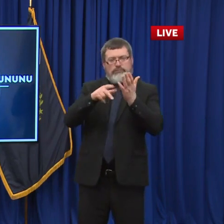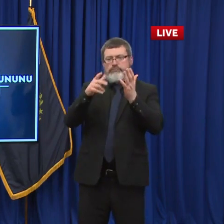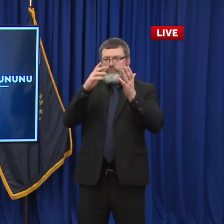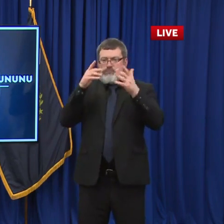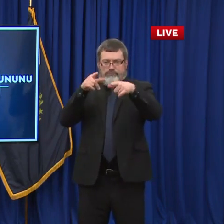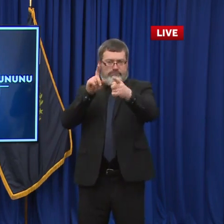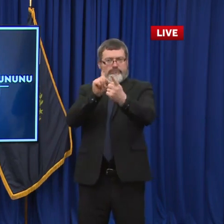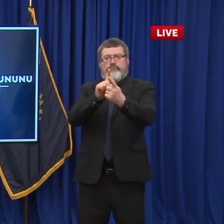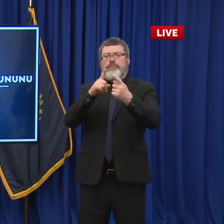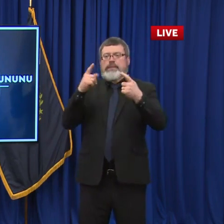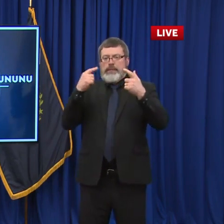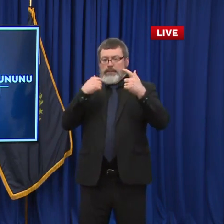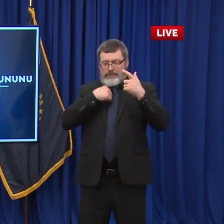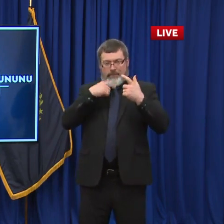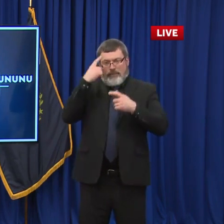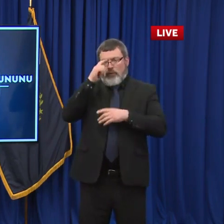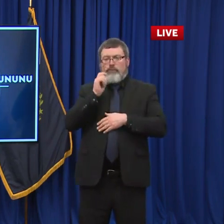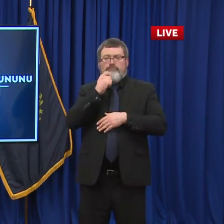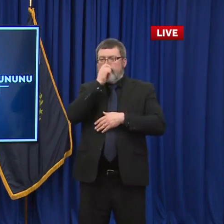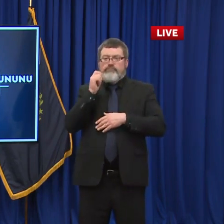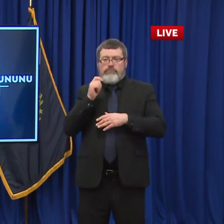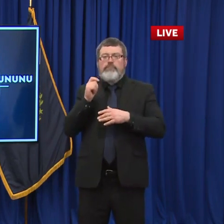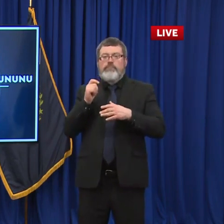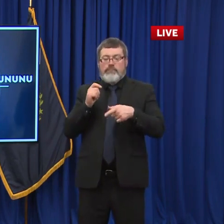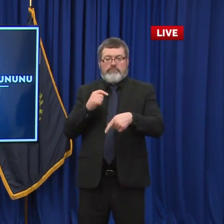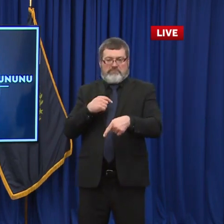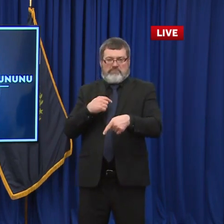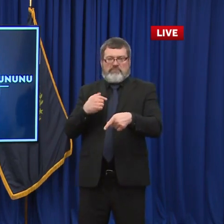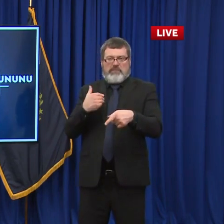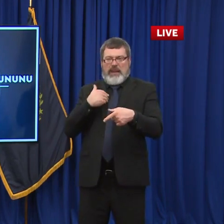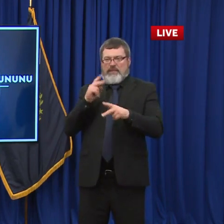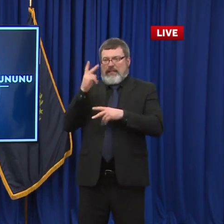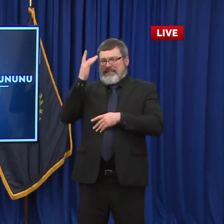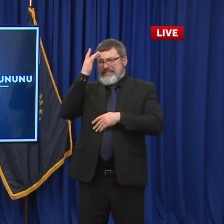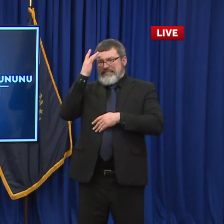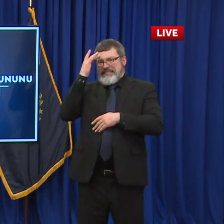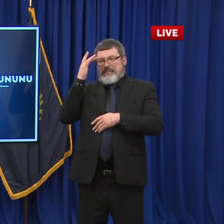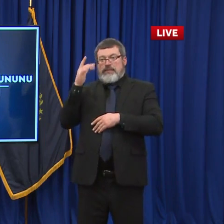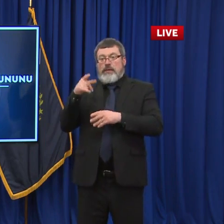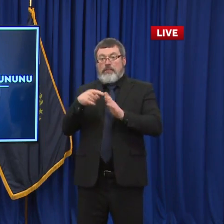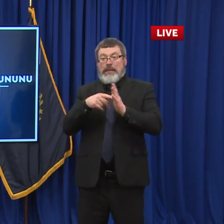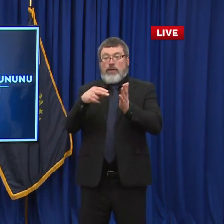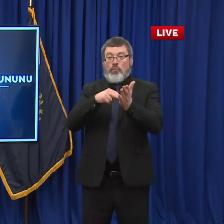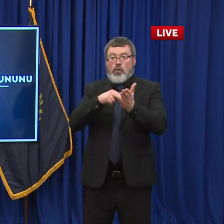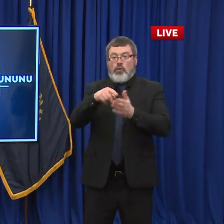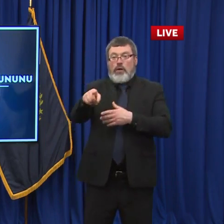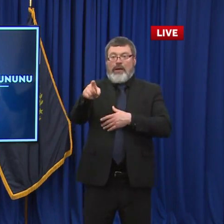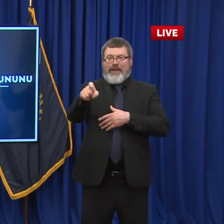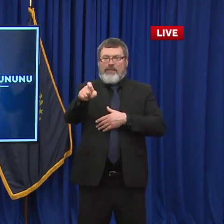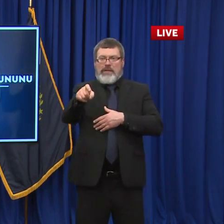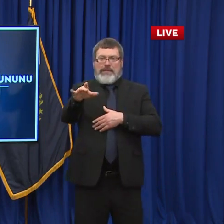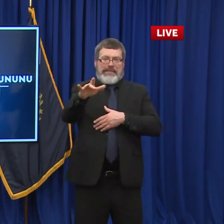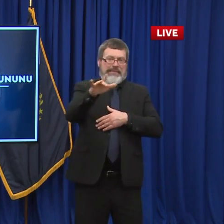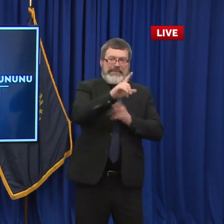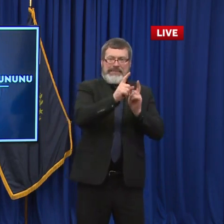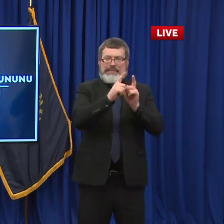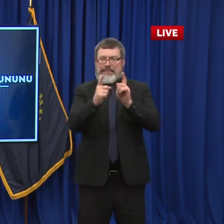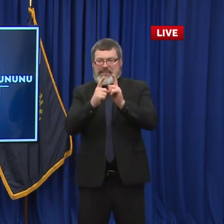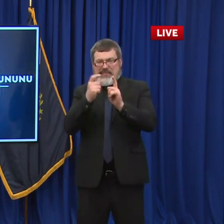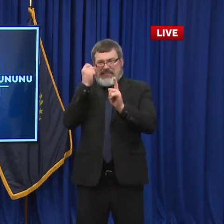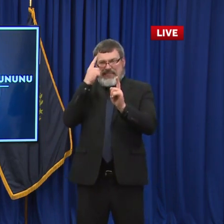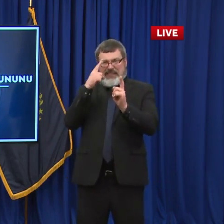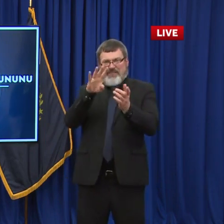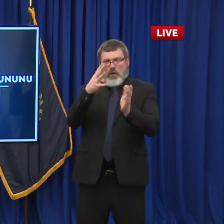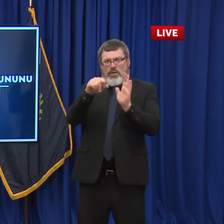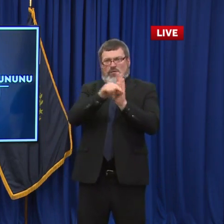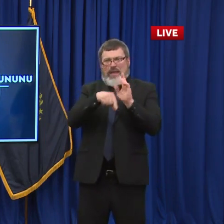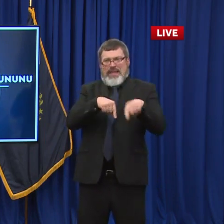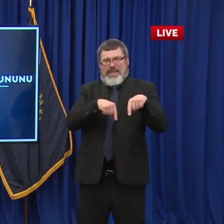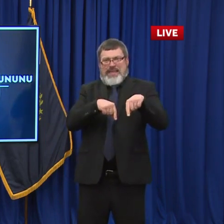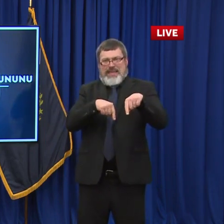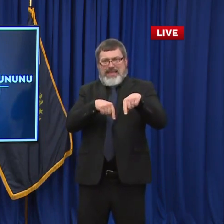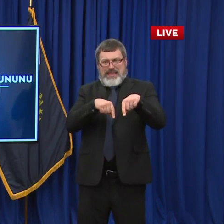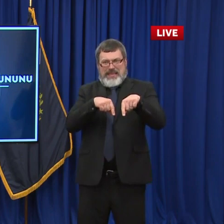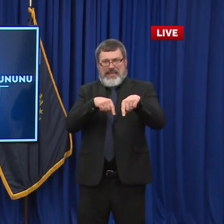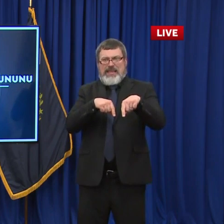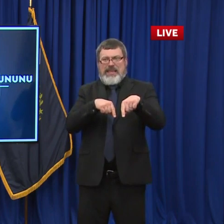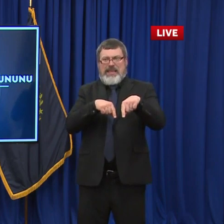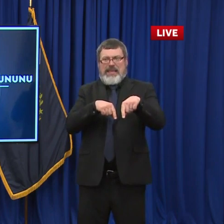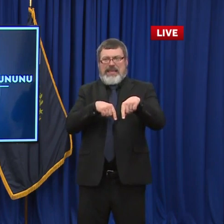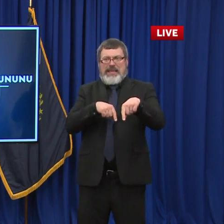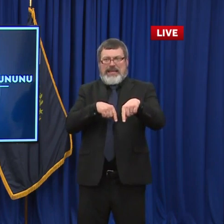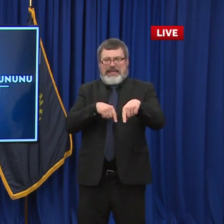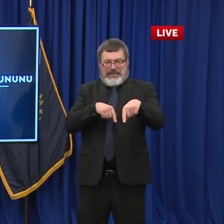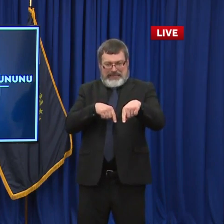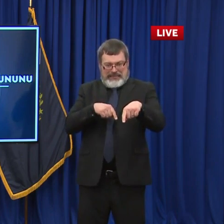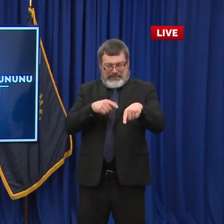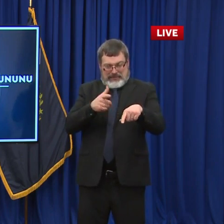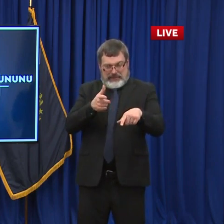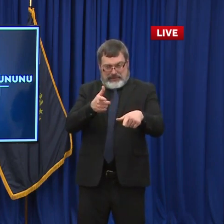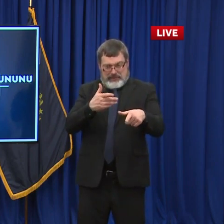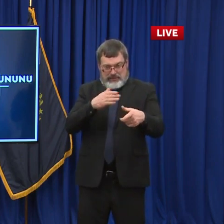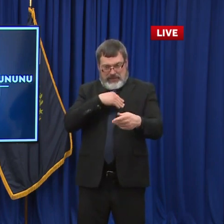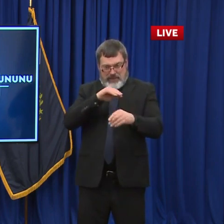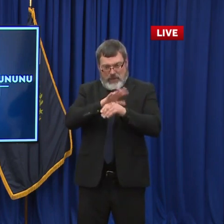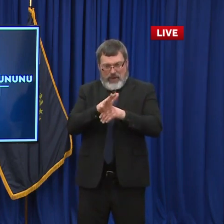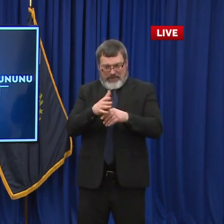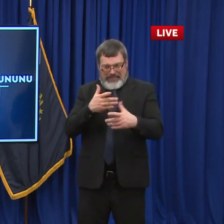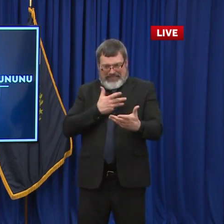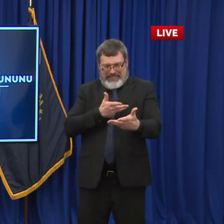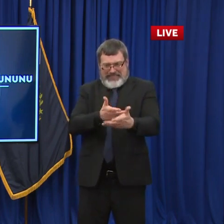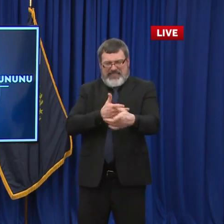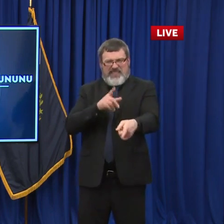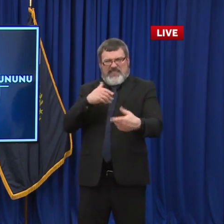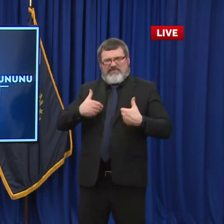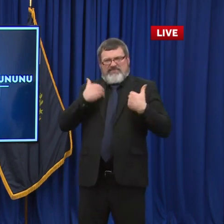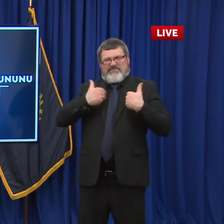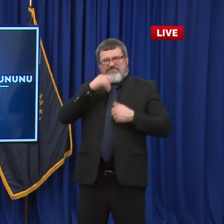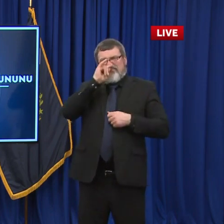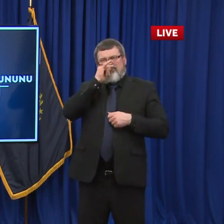TO ME GOES -- TIM GOES TO THE NURSES OFFICE, HE GETS A COVID TEST, I HAVE TO CALL YOUR PARENTS.